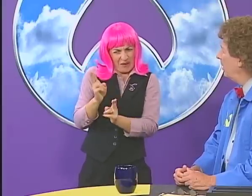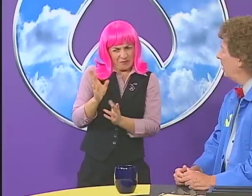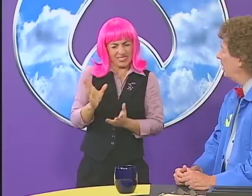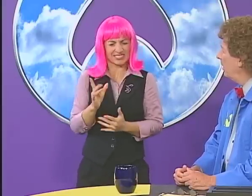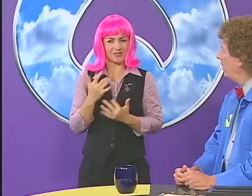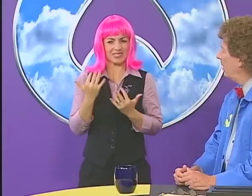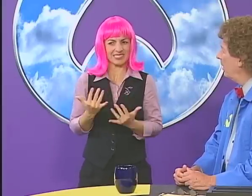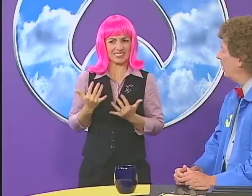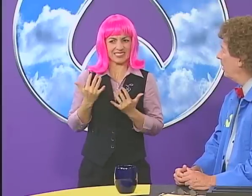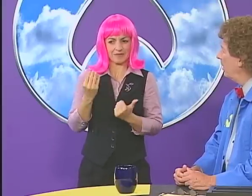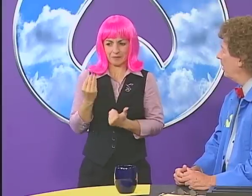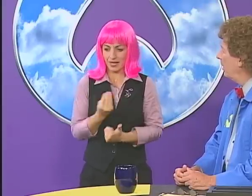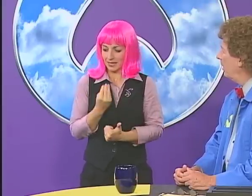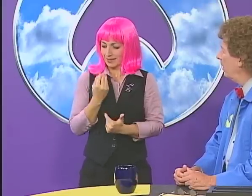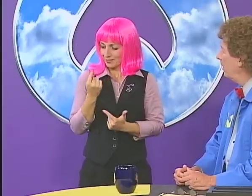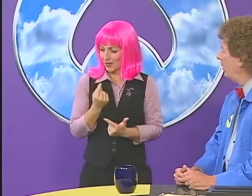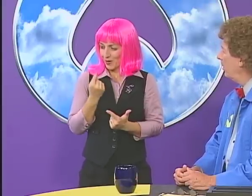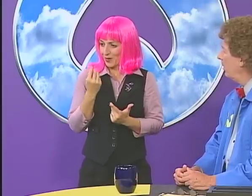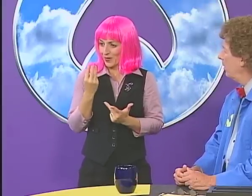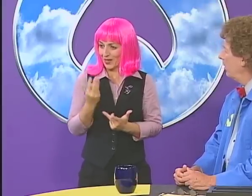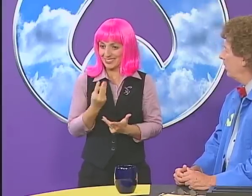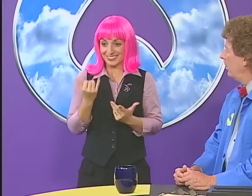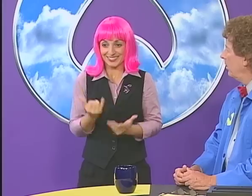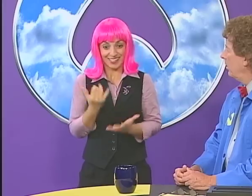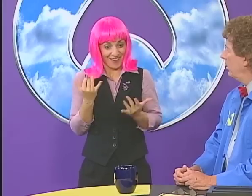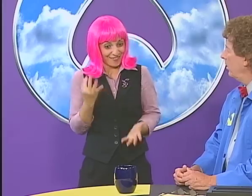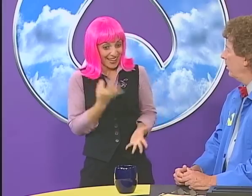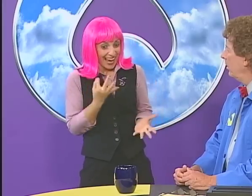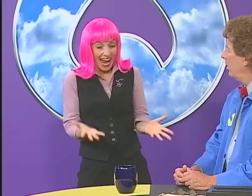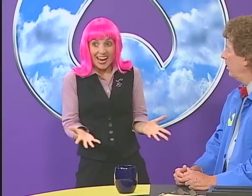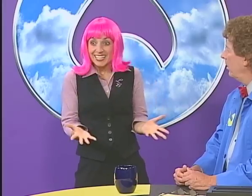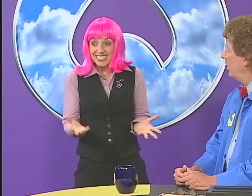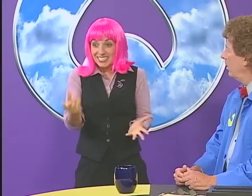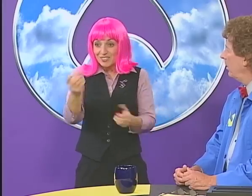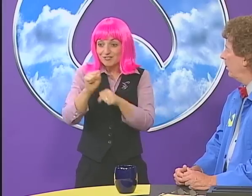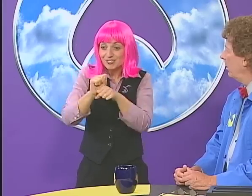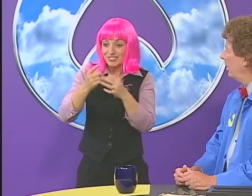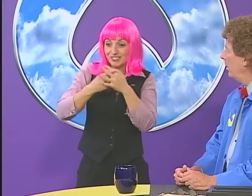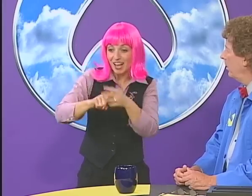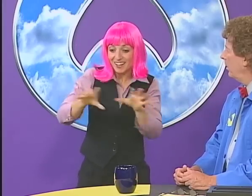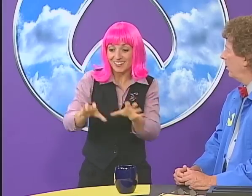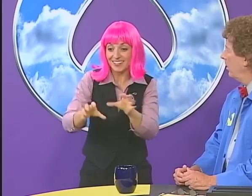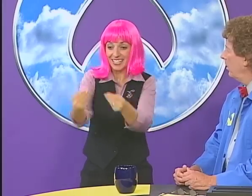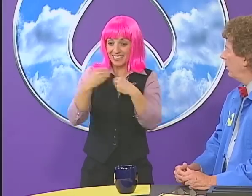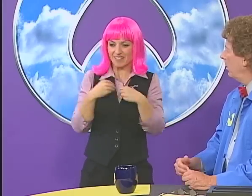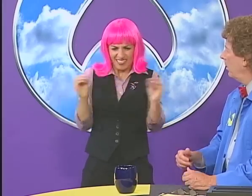MONDAY, TUESDAY, WEDNESDAY, THURSDAY... TODAY'S FRIDAY. HE HASN'T EVEN STARTED IT YET.